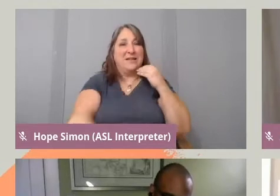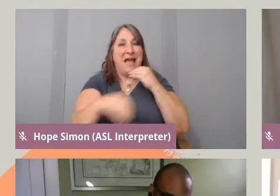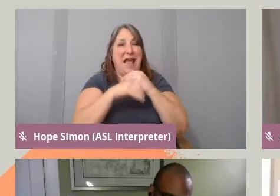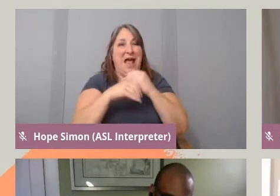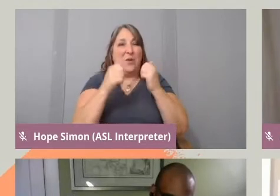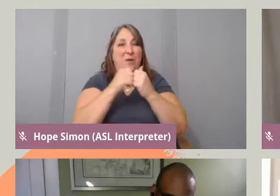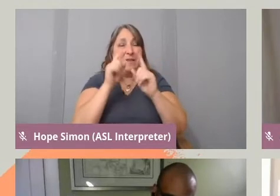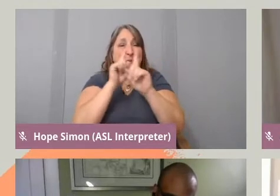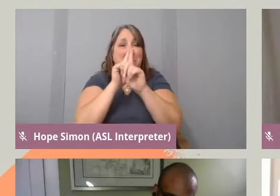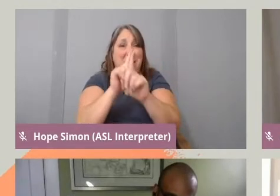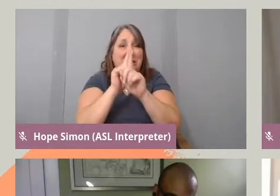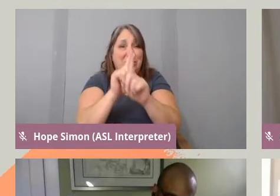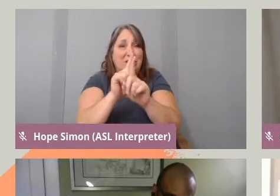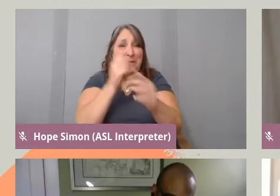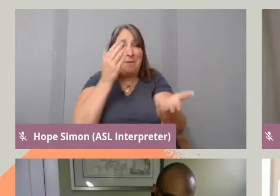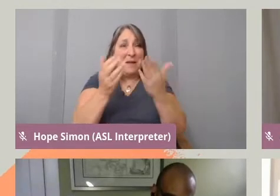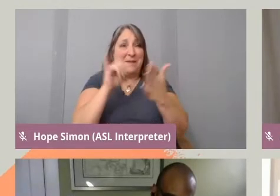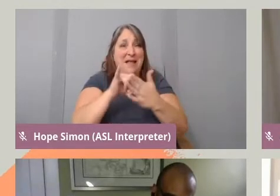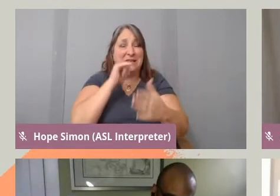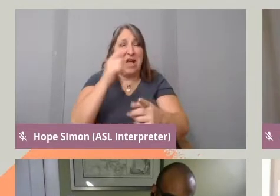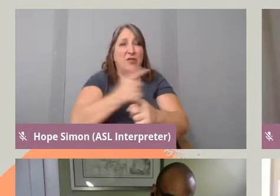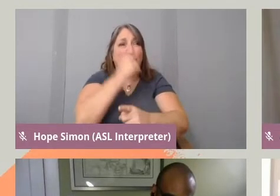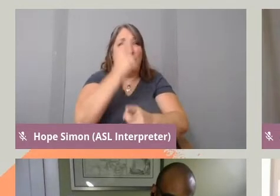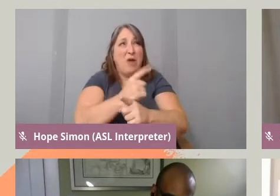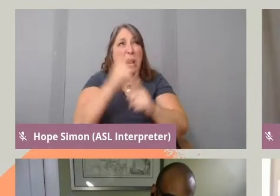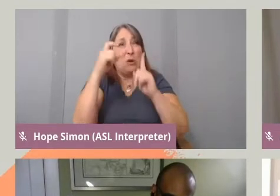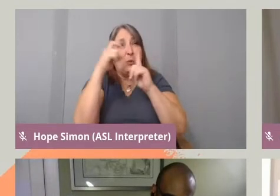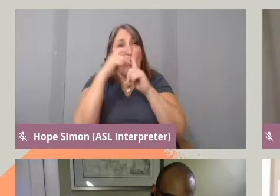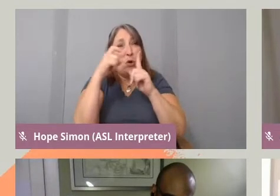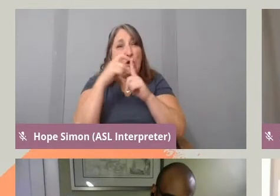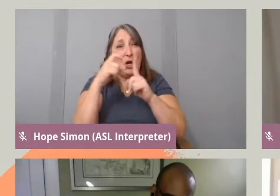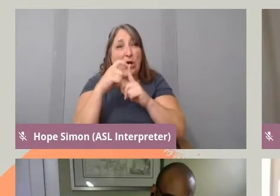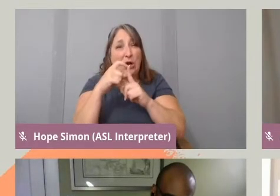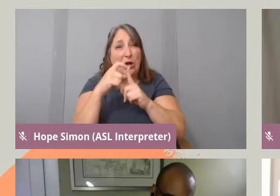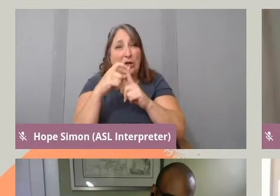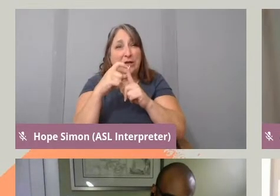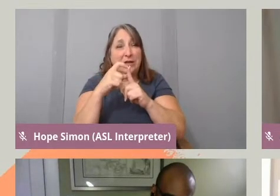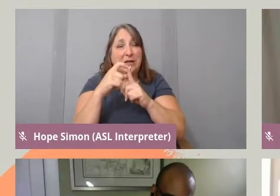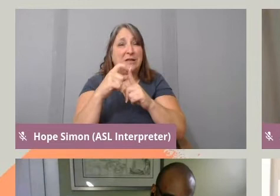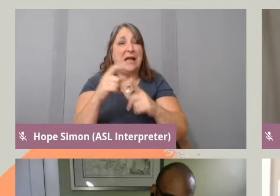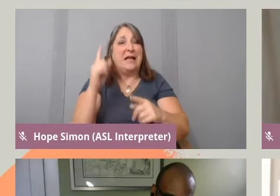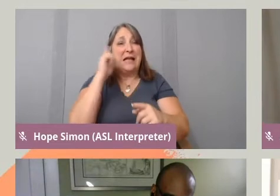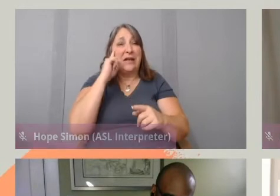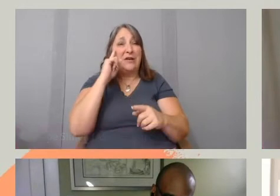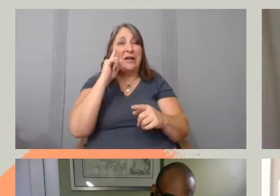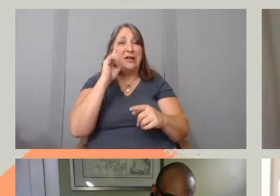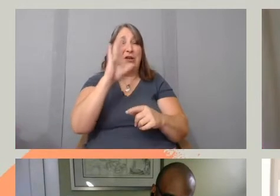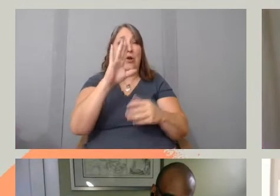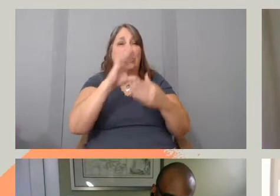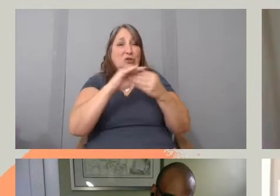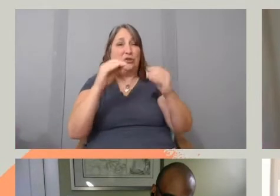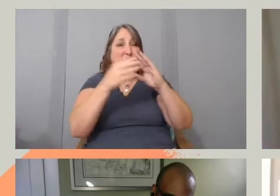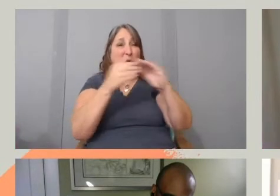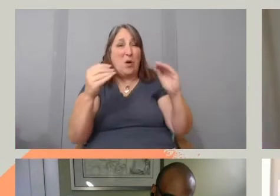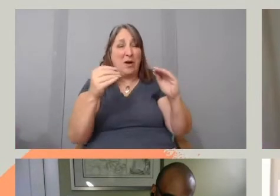that maybe that isn't the right word to, like hearing Randy your story, of like issue with authority too.